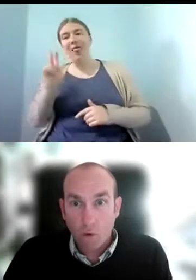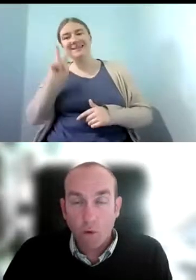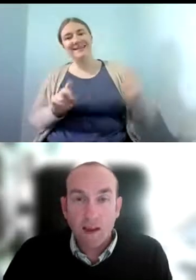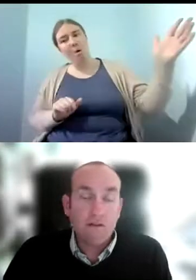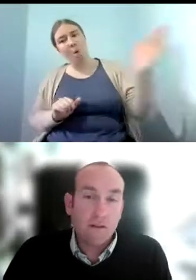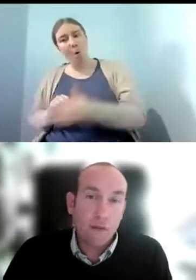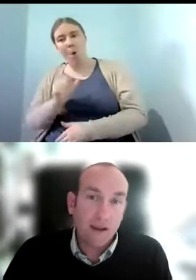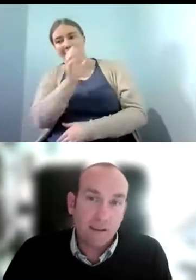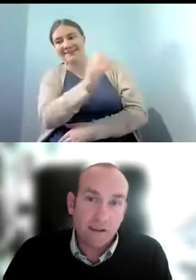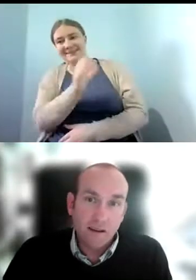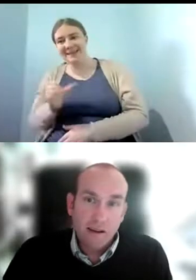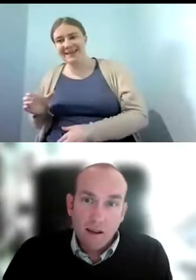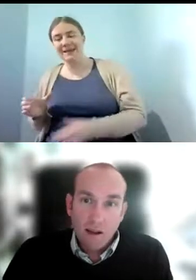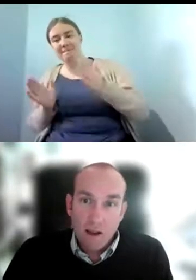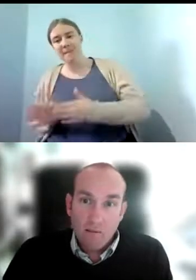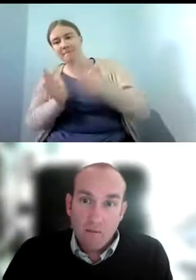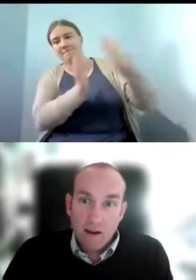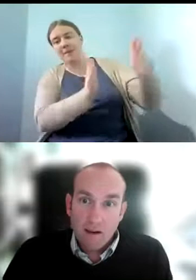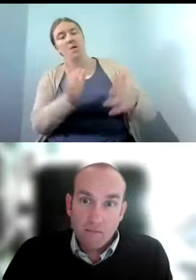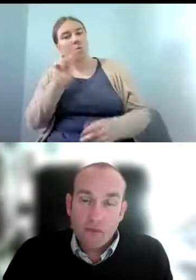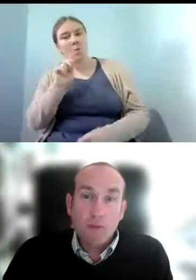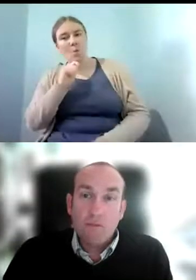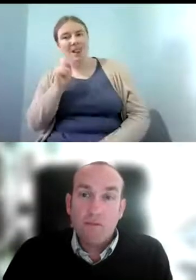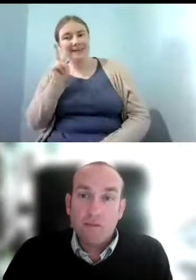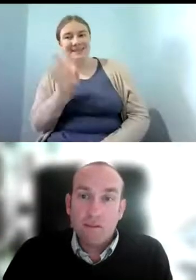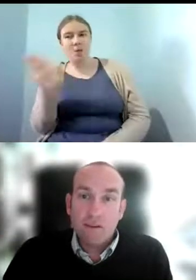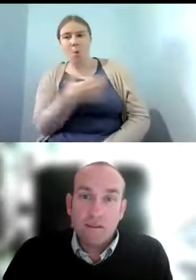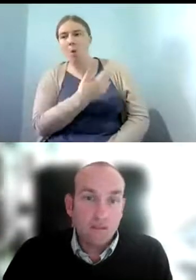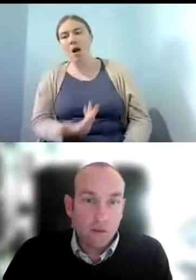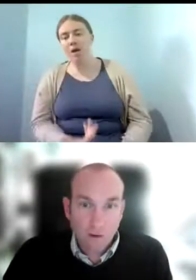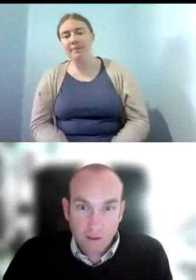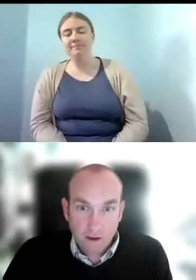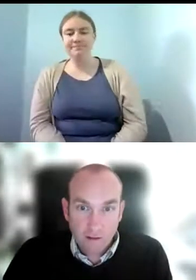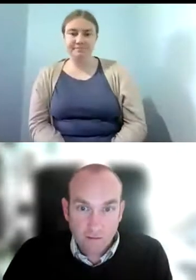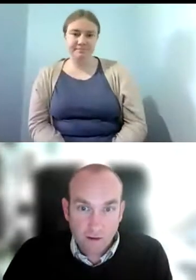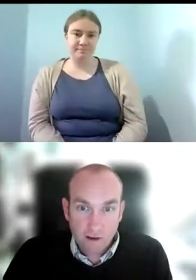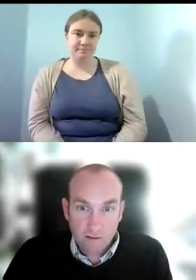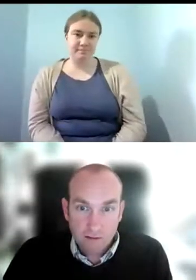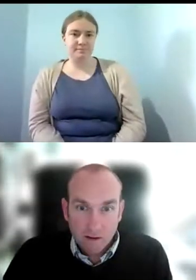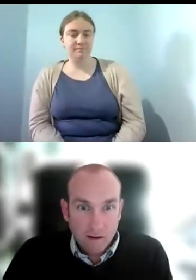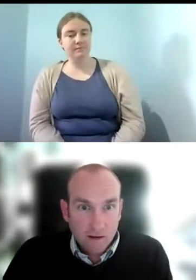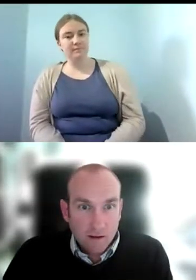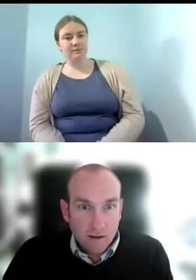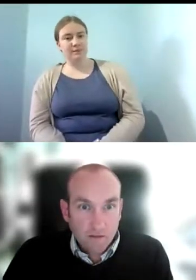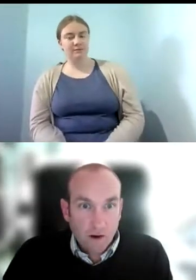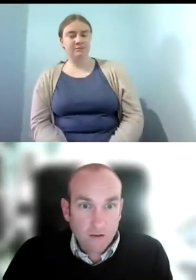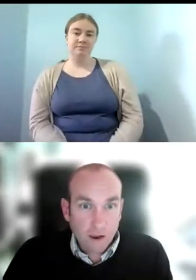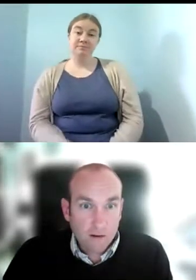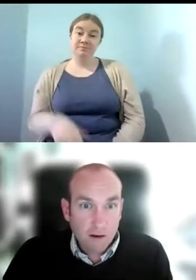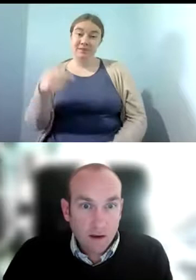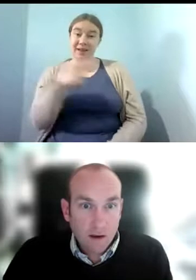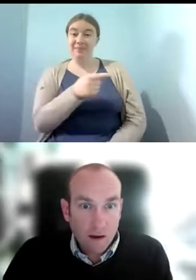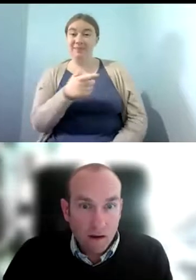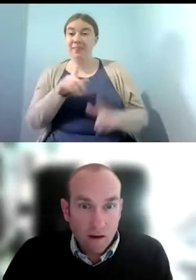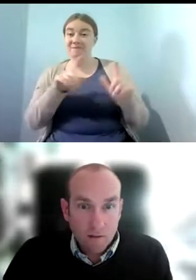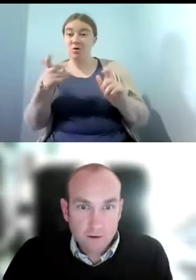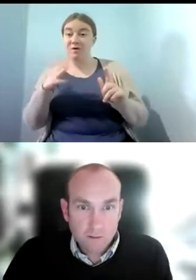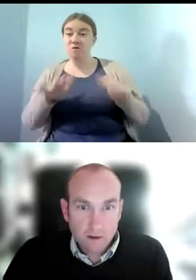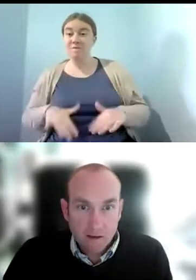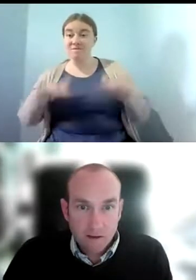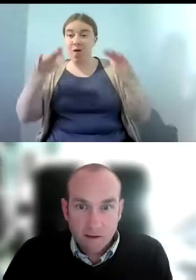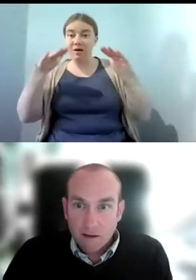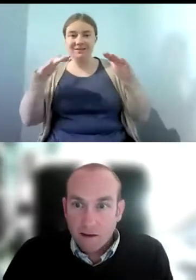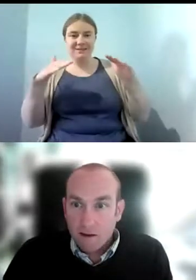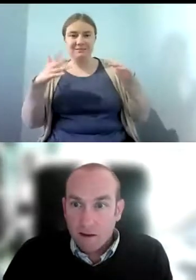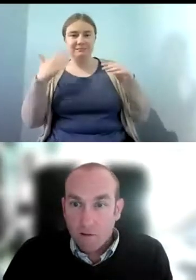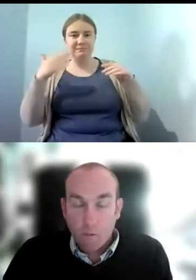11 of the bays um and at times as you saw on the the flooding photo uh which one was it it'll be